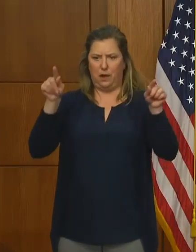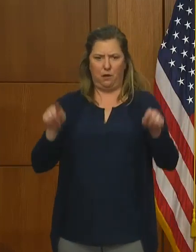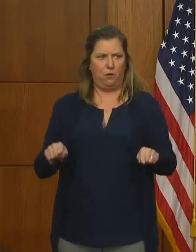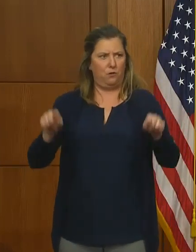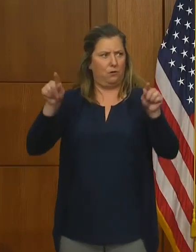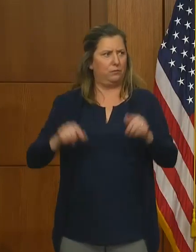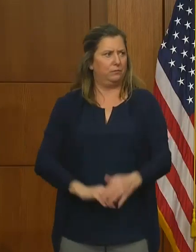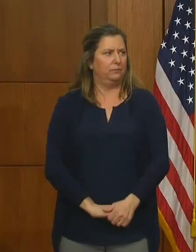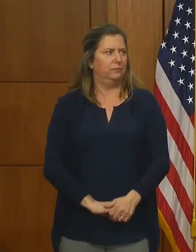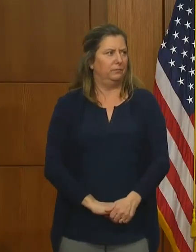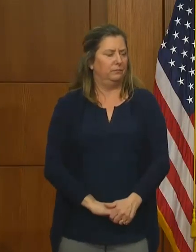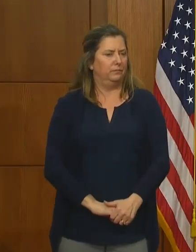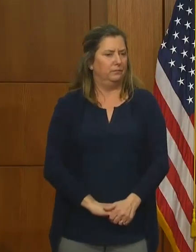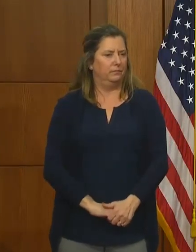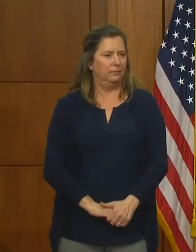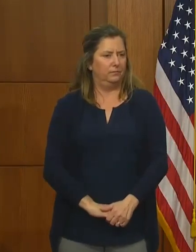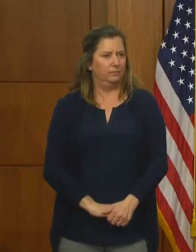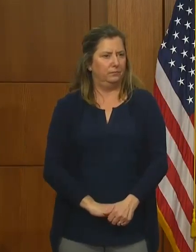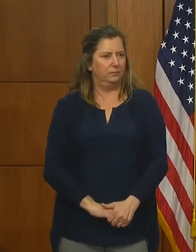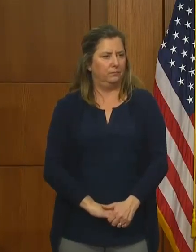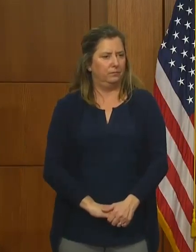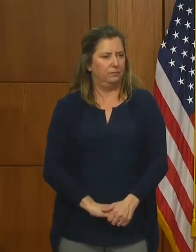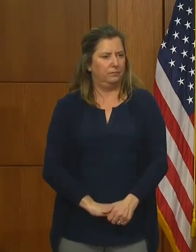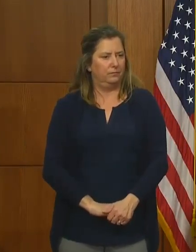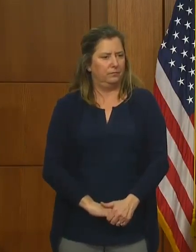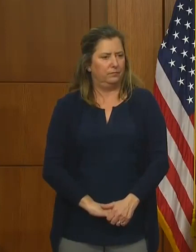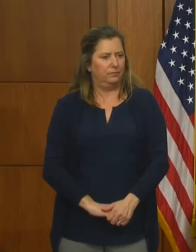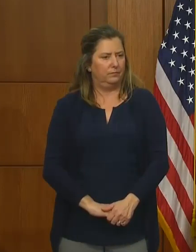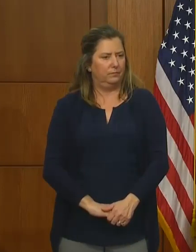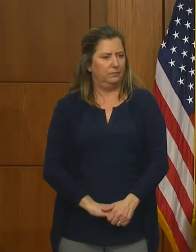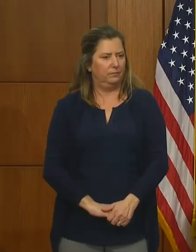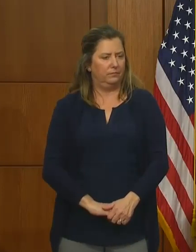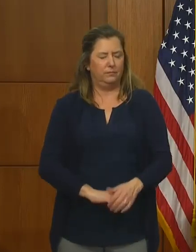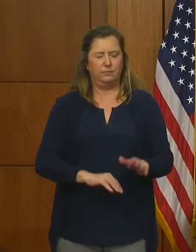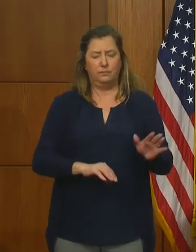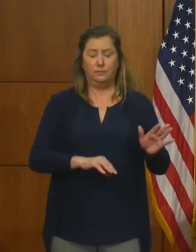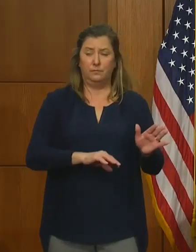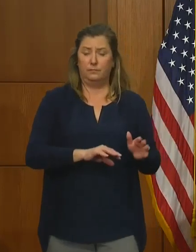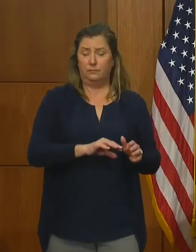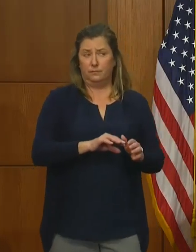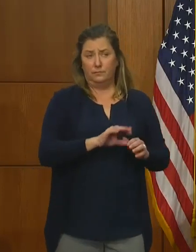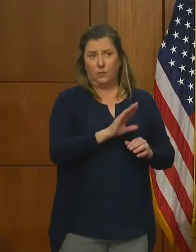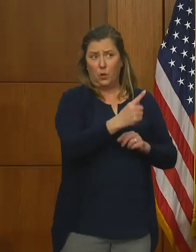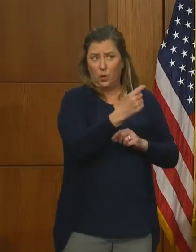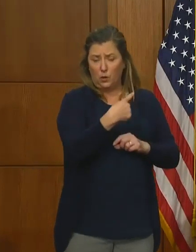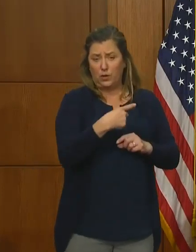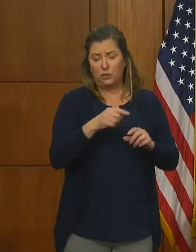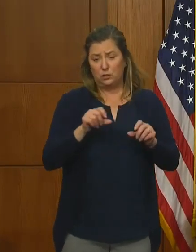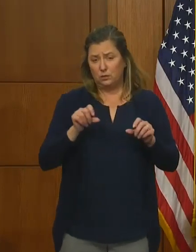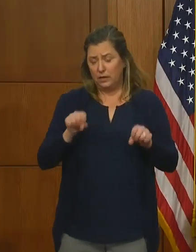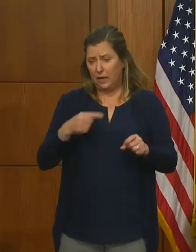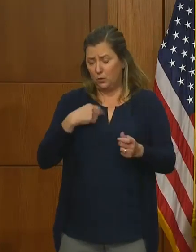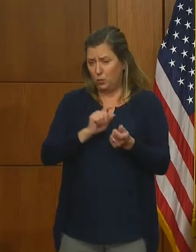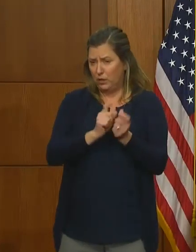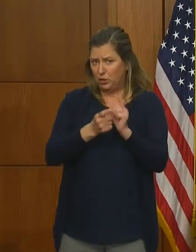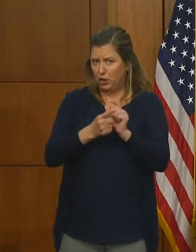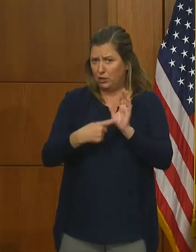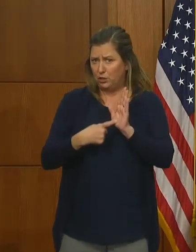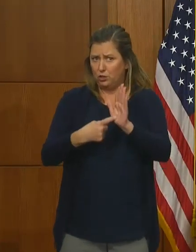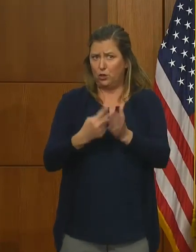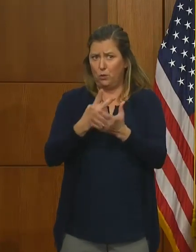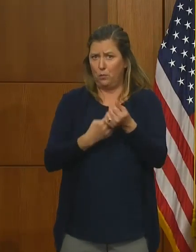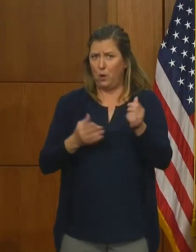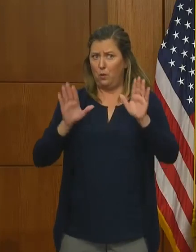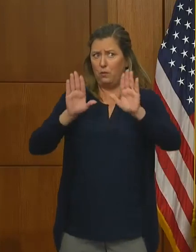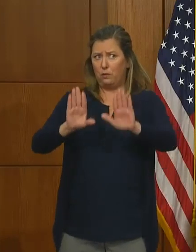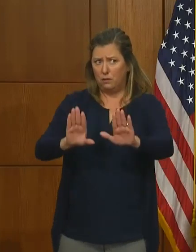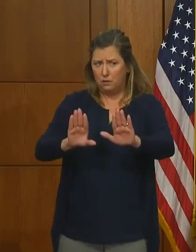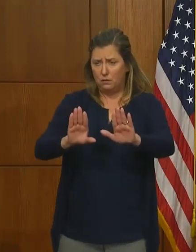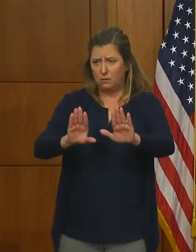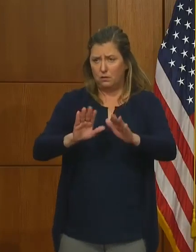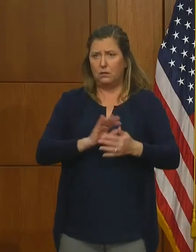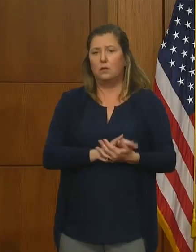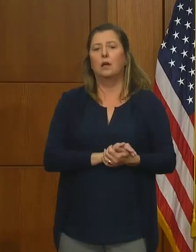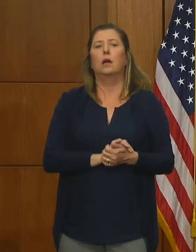COMPARE. SO IS THE QUESTION CAN